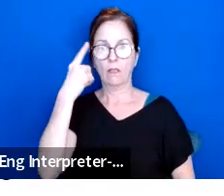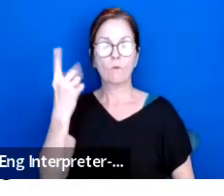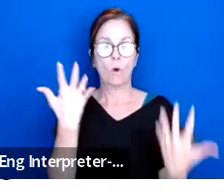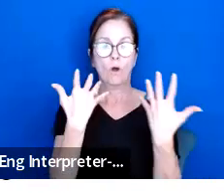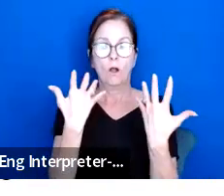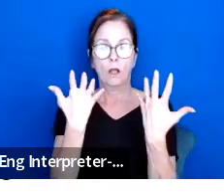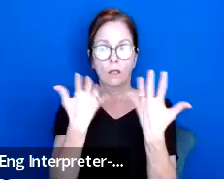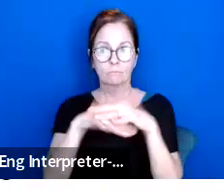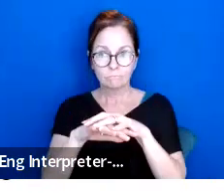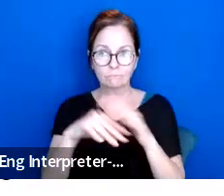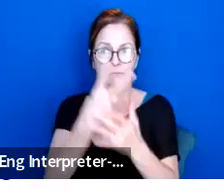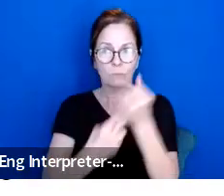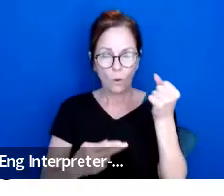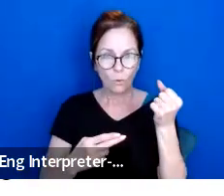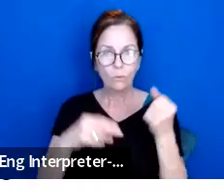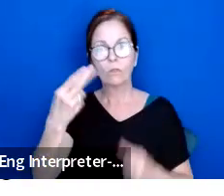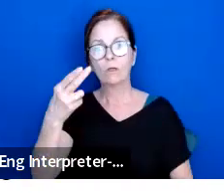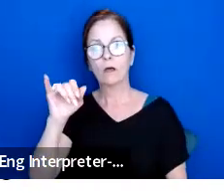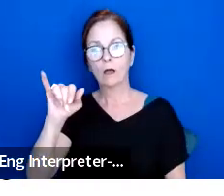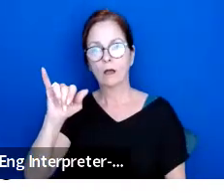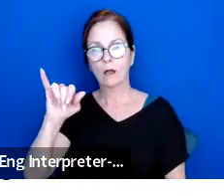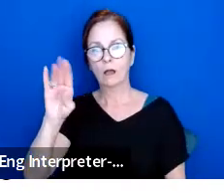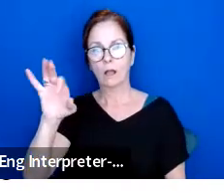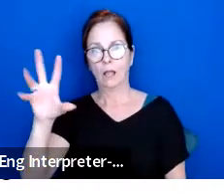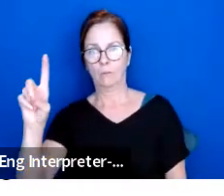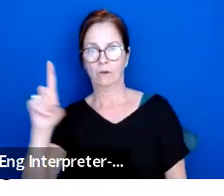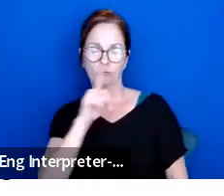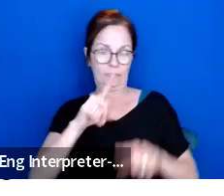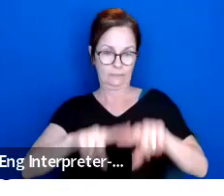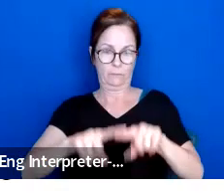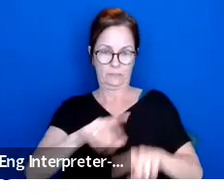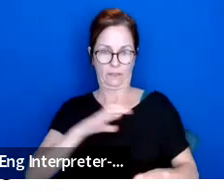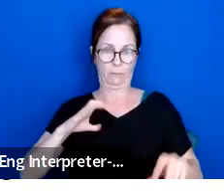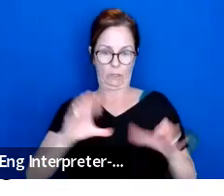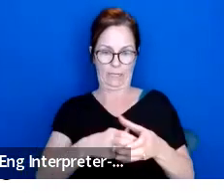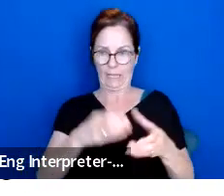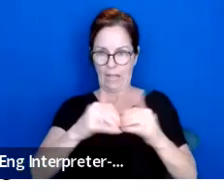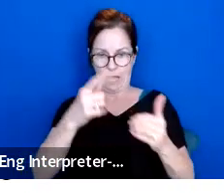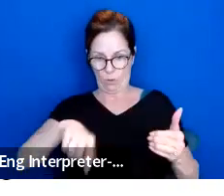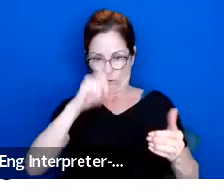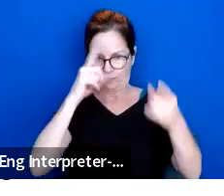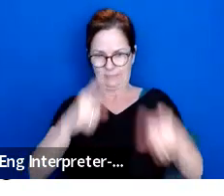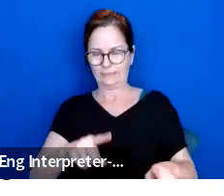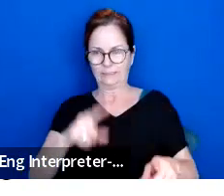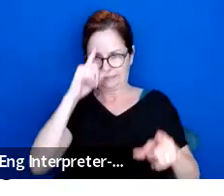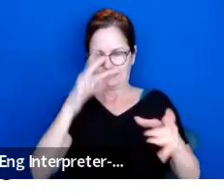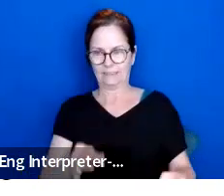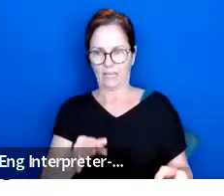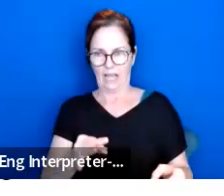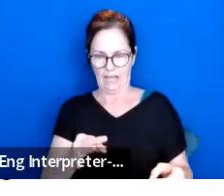For a for hybrid, it depends as a committee which how you're reviewing it. So for example, some folks run what we call a completely flipped classroom.